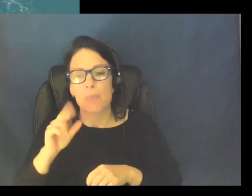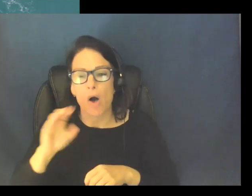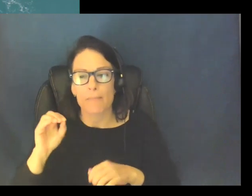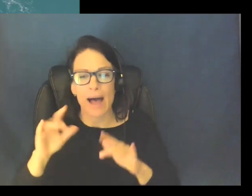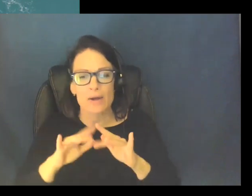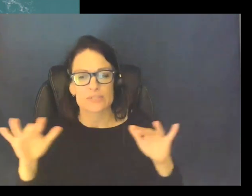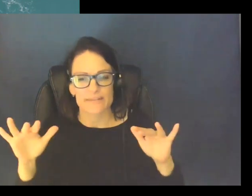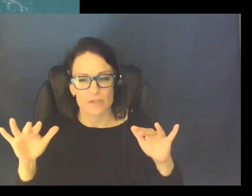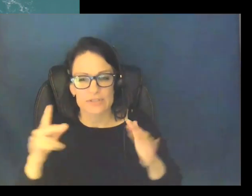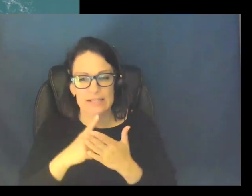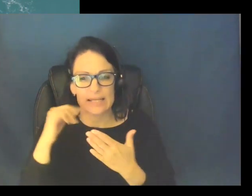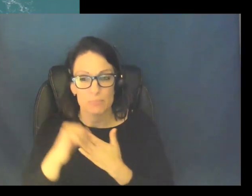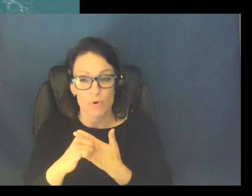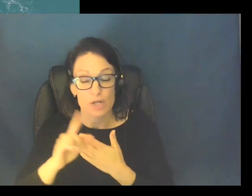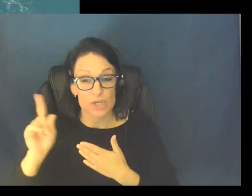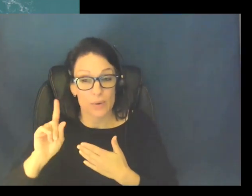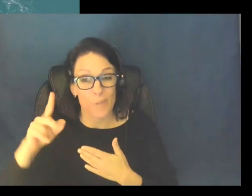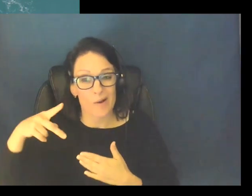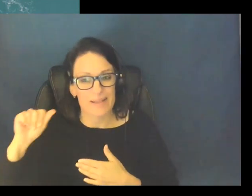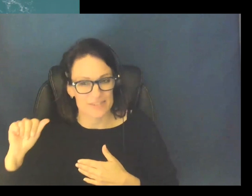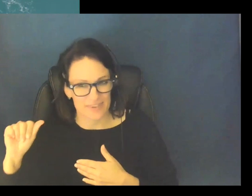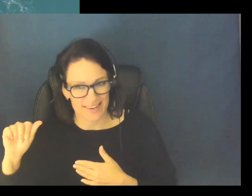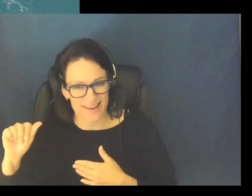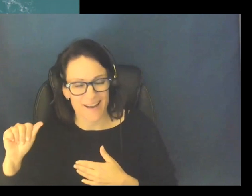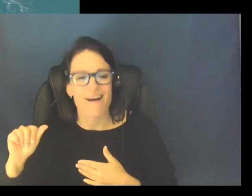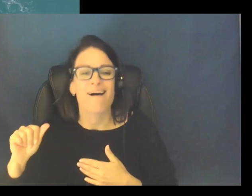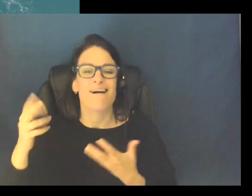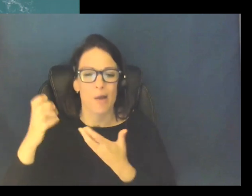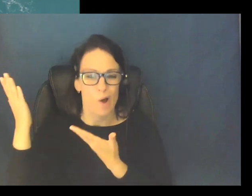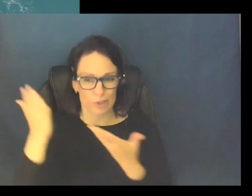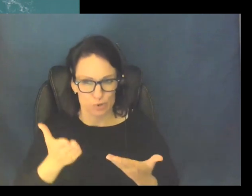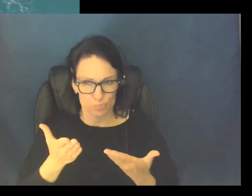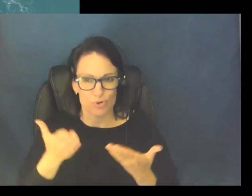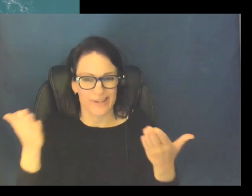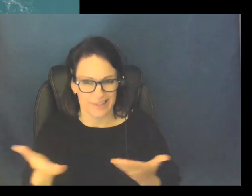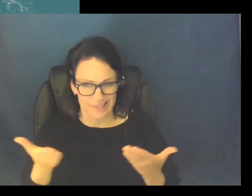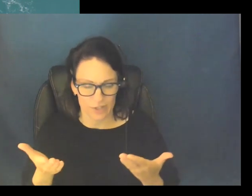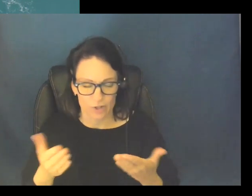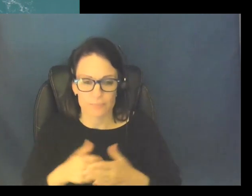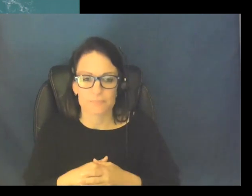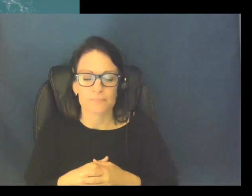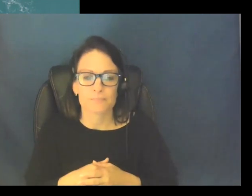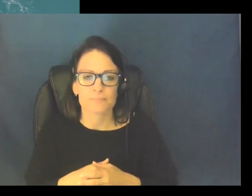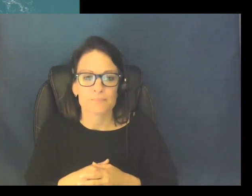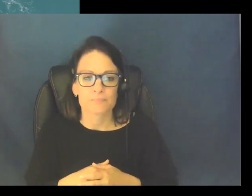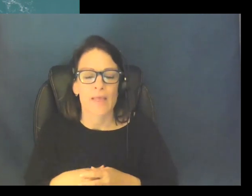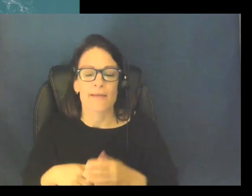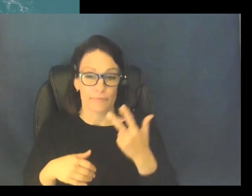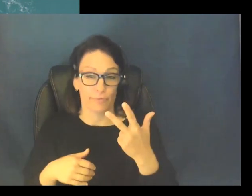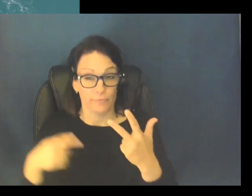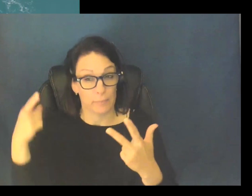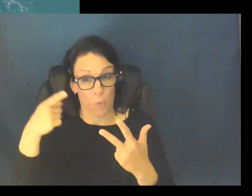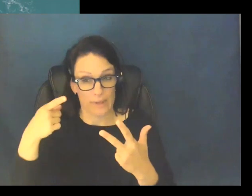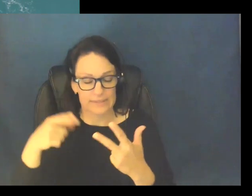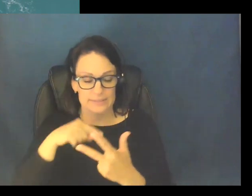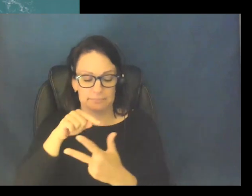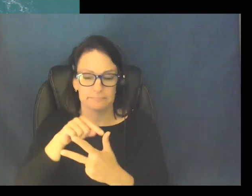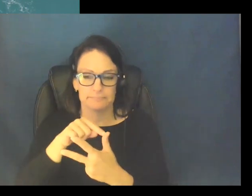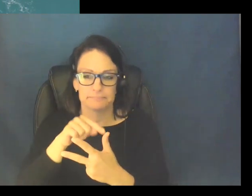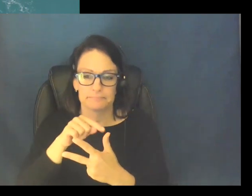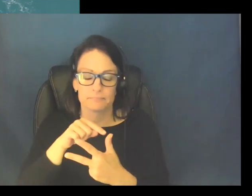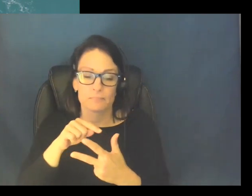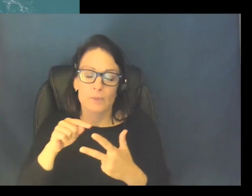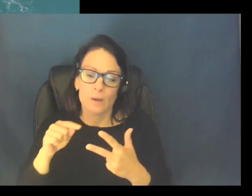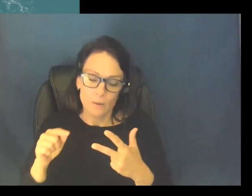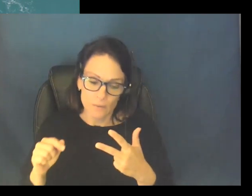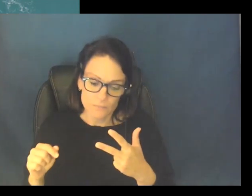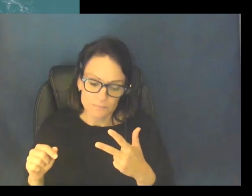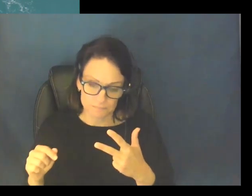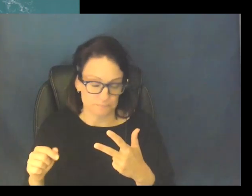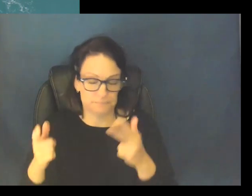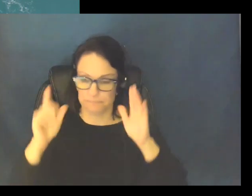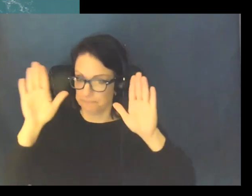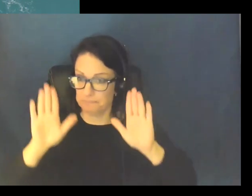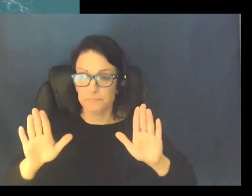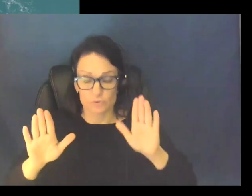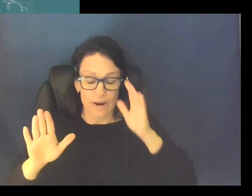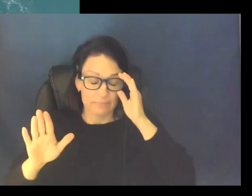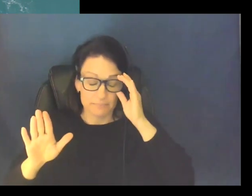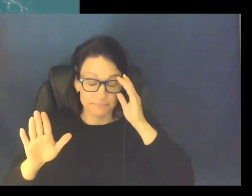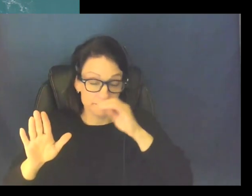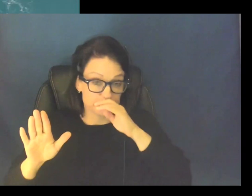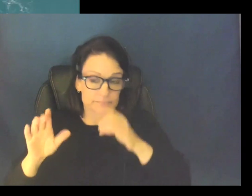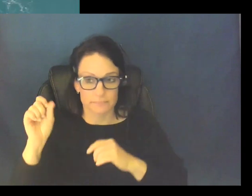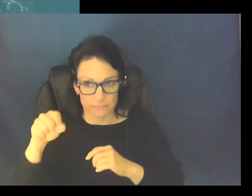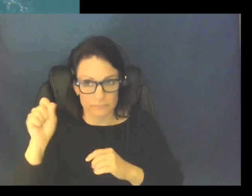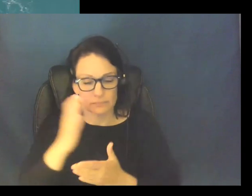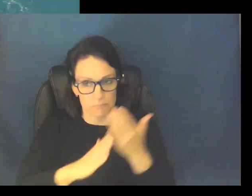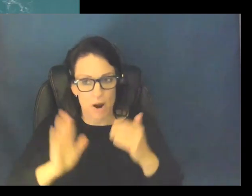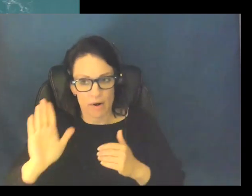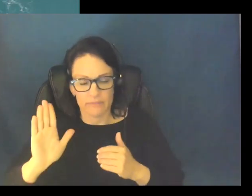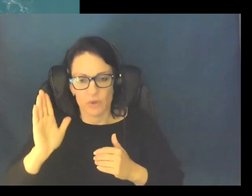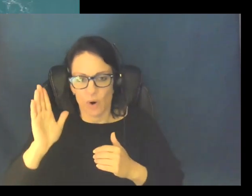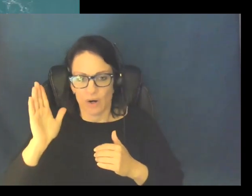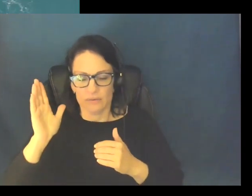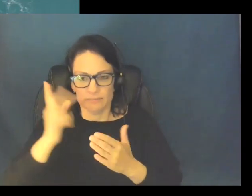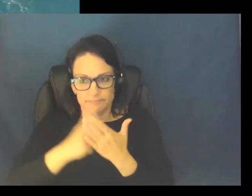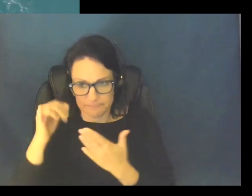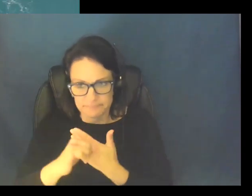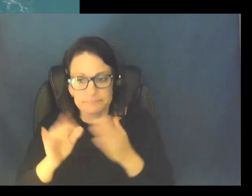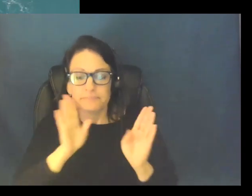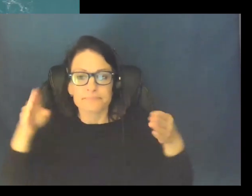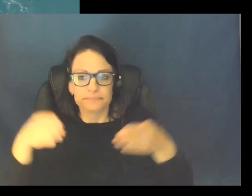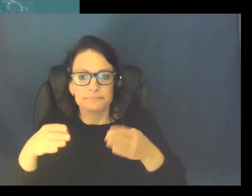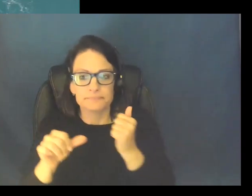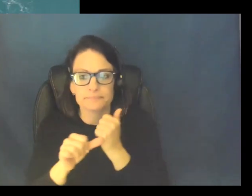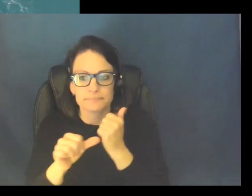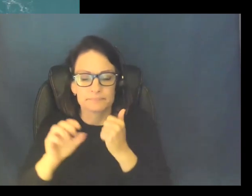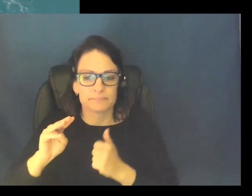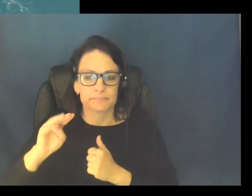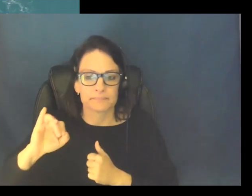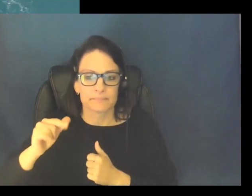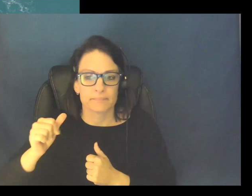By having a pathway of pollinators, they can follow this to Mexico, et cetera. I was wondering if TLFRS a way to have the public utilities institutions to partner with the fish and wild live to raise the awareness of the resources that we are not using underneath these power lines. We have a local food pantry down here in Harwich that is using the land underneath the power lines, which are right-of-ways to grow food for the local food pantry. Fresh food.